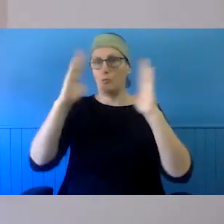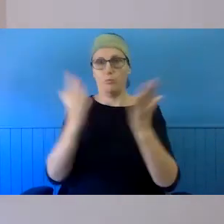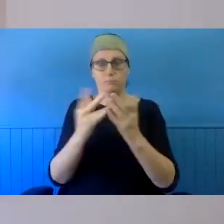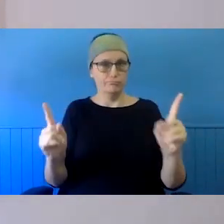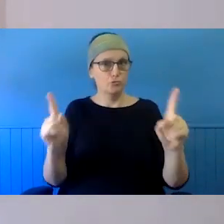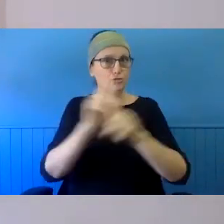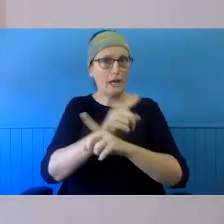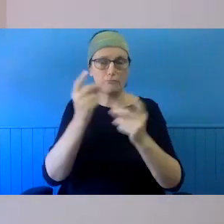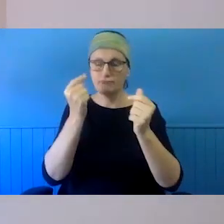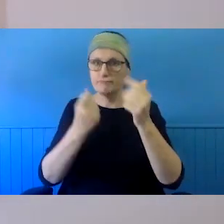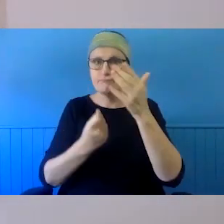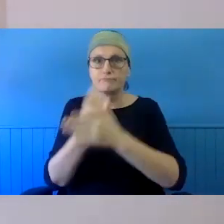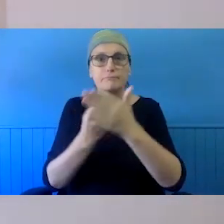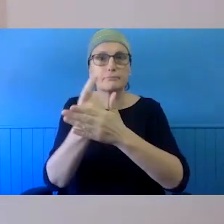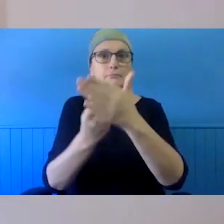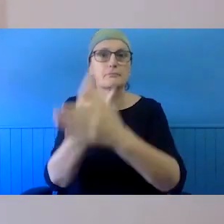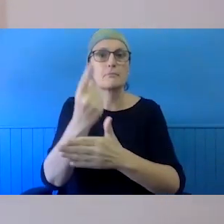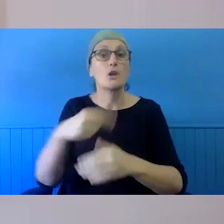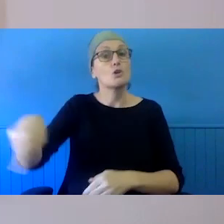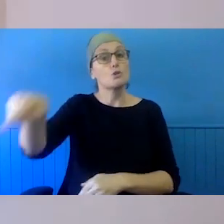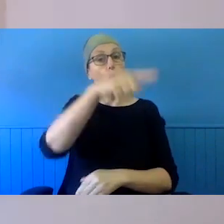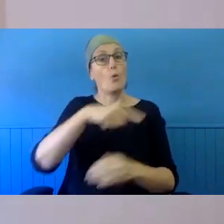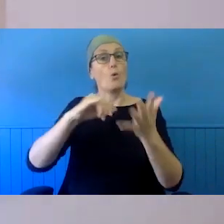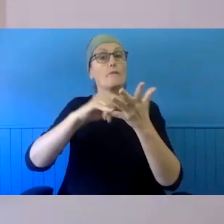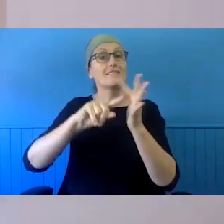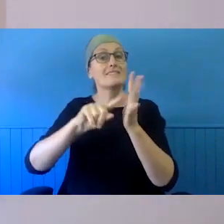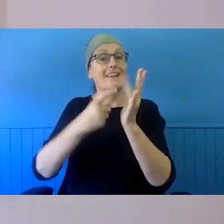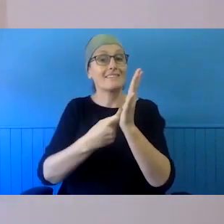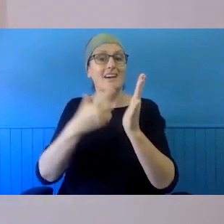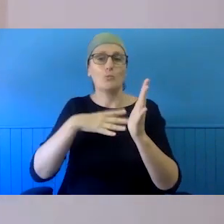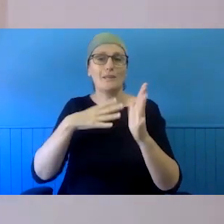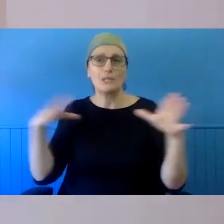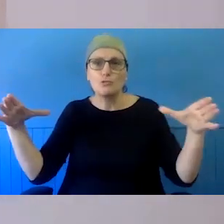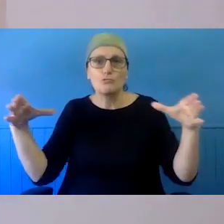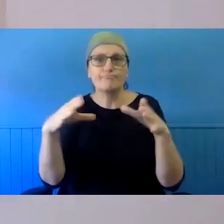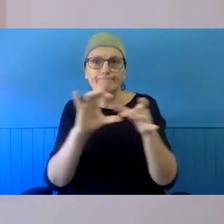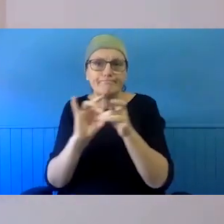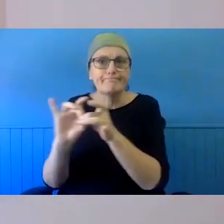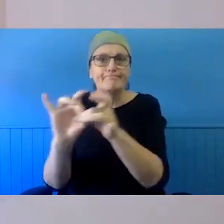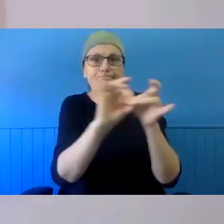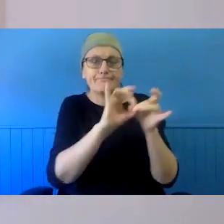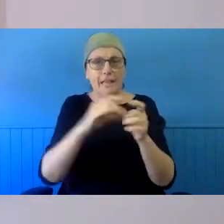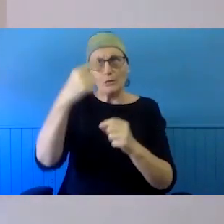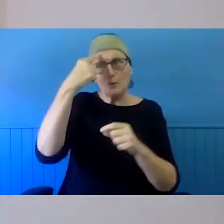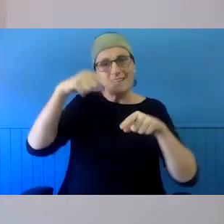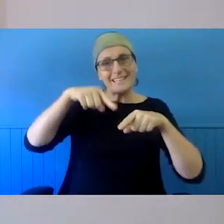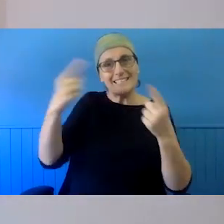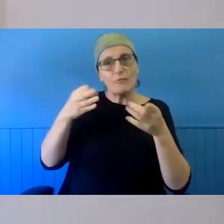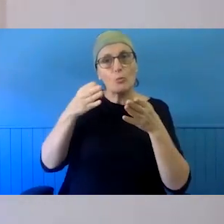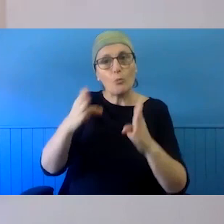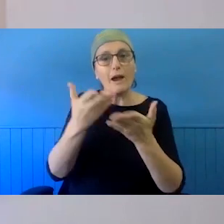other, and think differently about how we might cope and adapt to this new world we find ourselves in. These regular sessions will